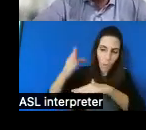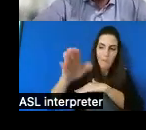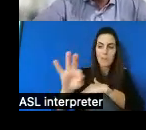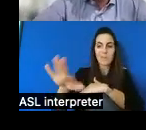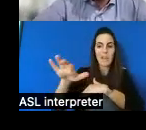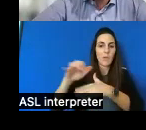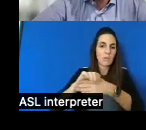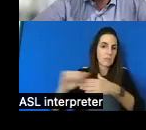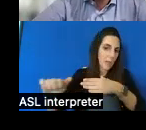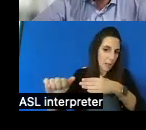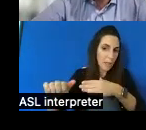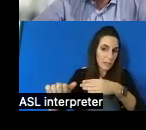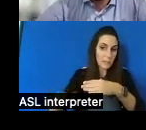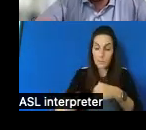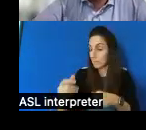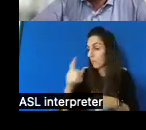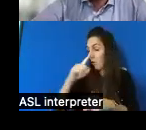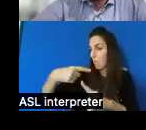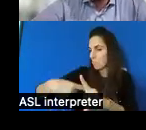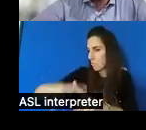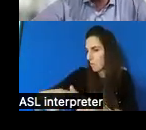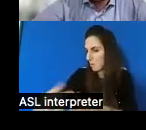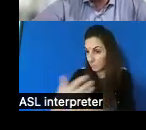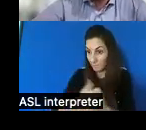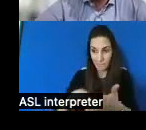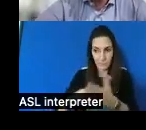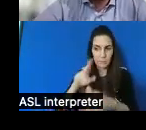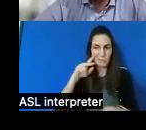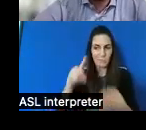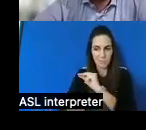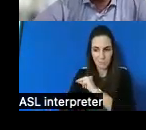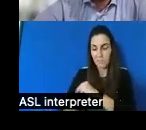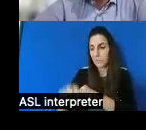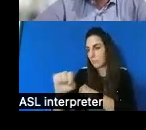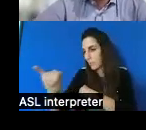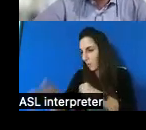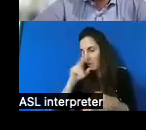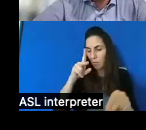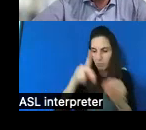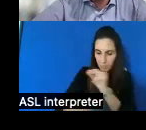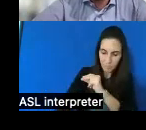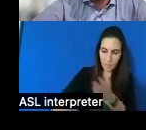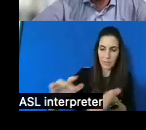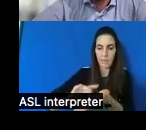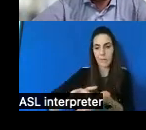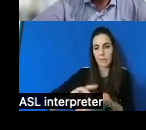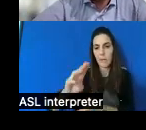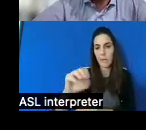that amount of income per month or more they can be disqualified these are the Medicaid rules okay